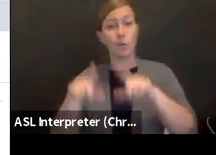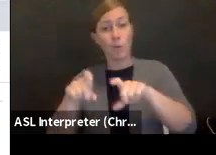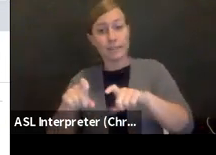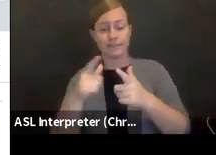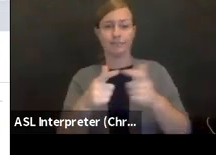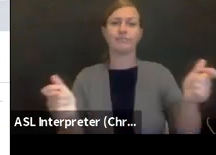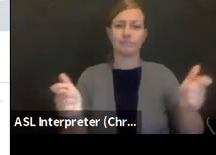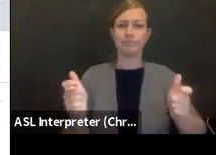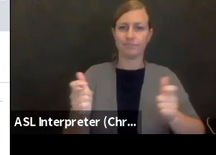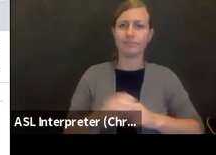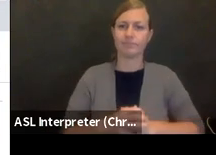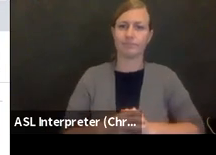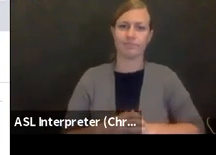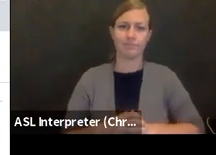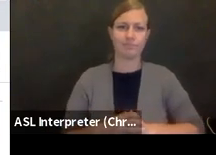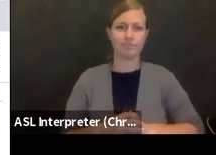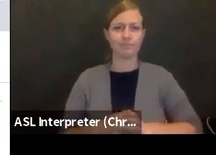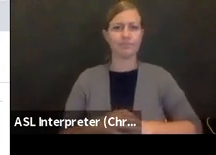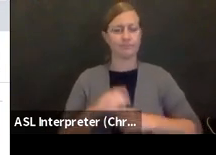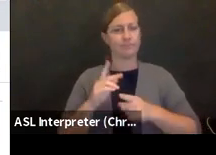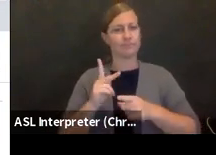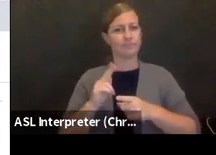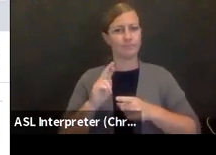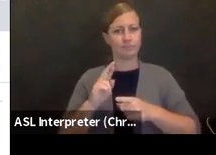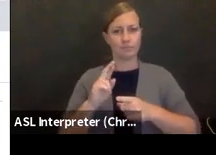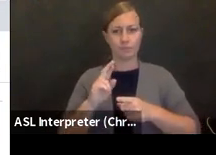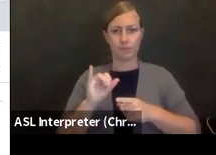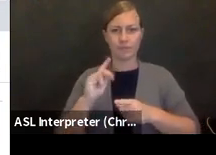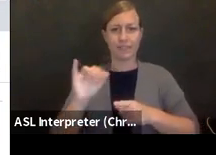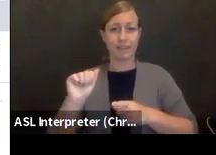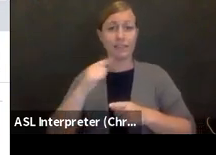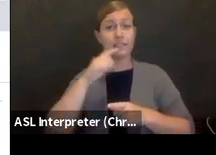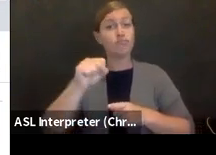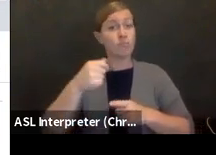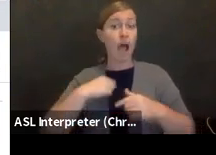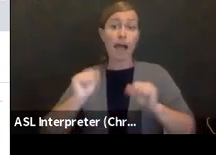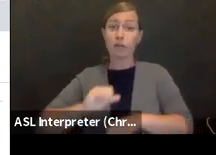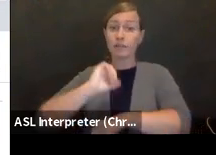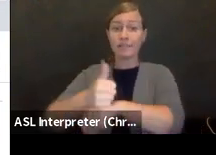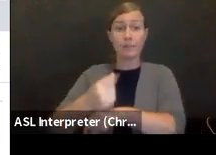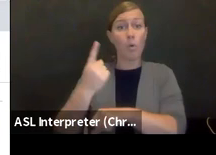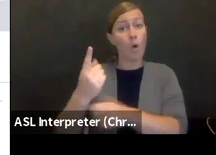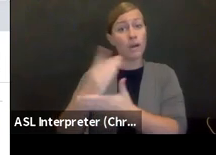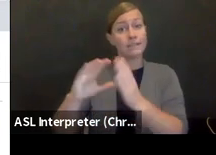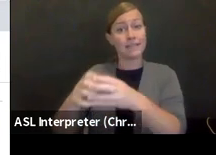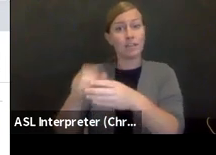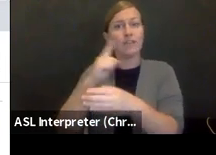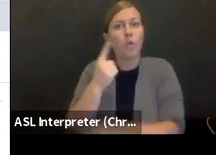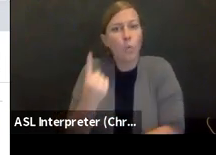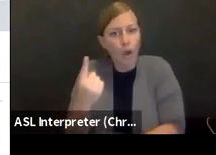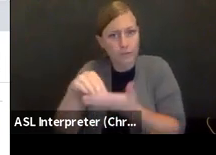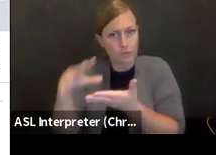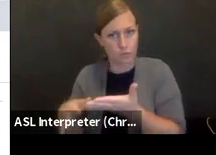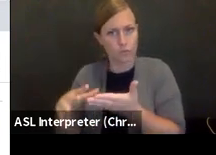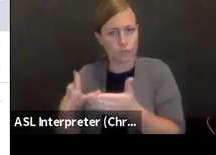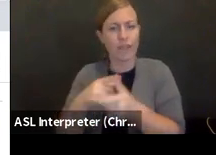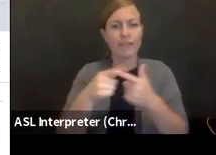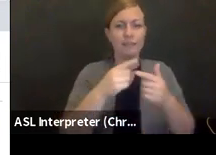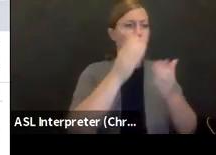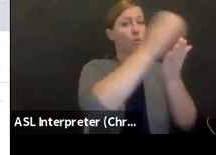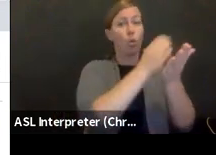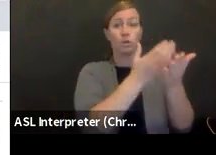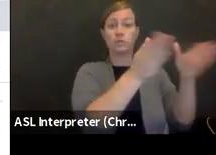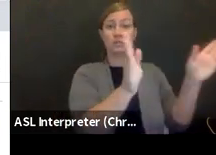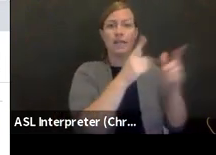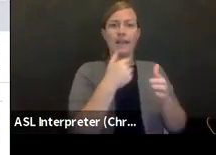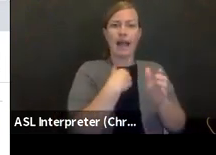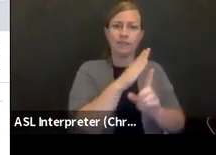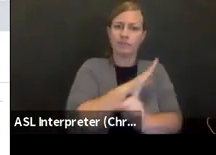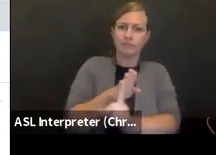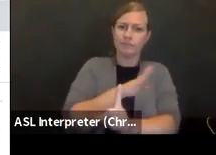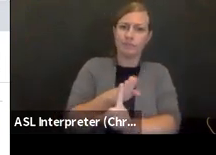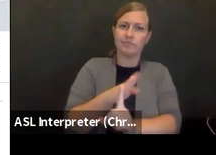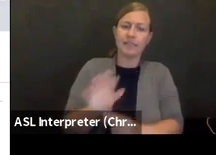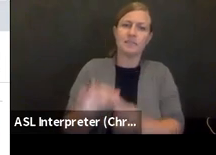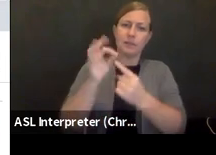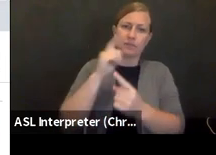ESD 112-- Kristina Wambold: Yeah, I could make a section that is just for one student and totally differentiate their interaction and personalize their course nobody else would see what was in that section.